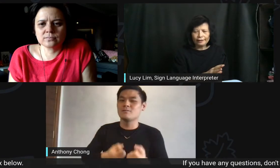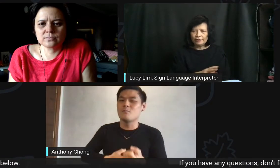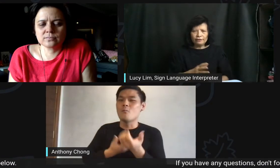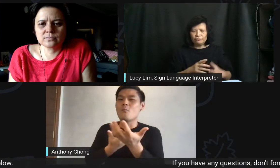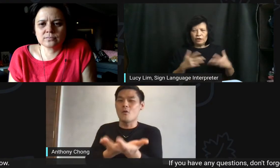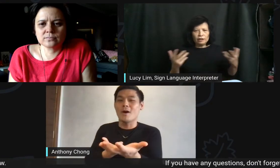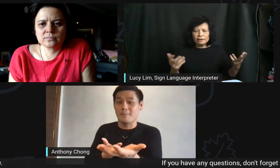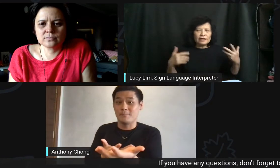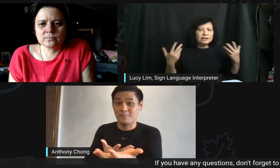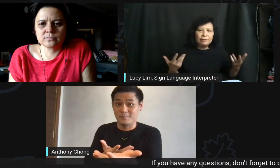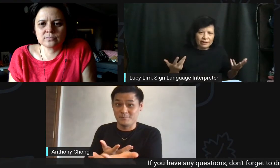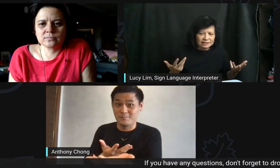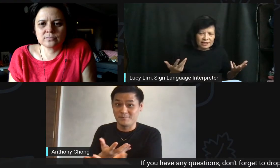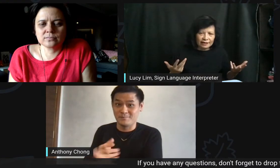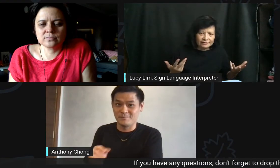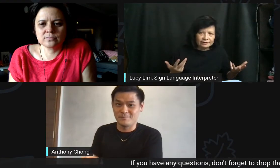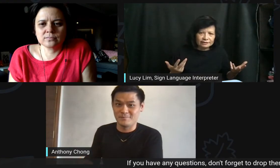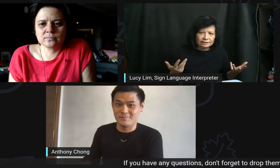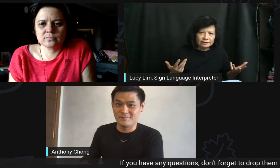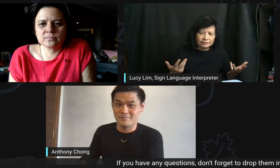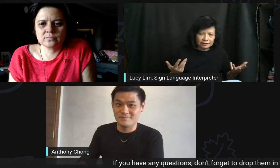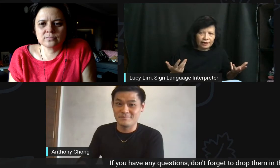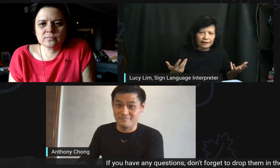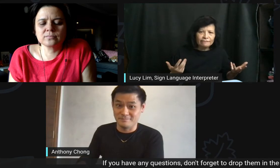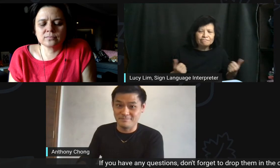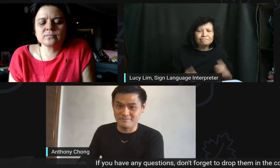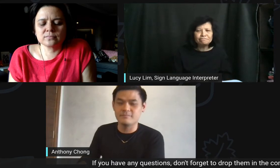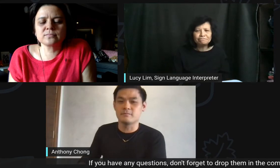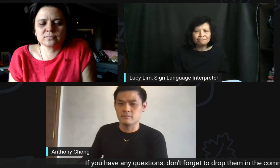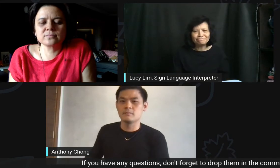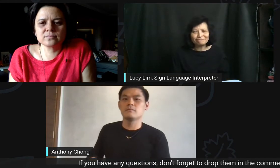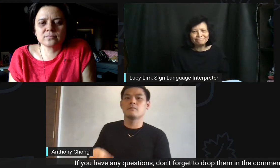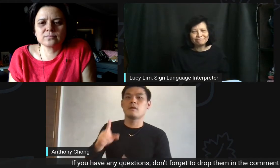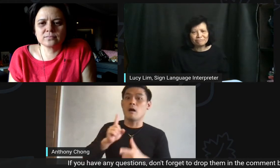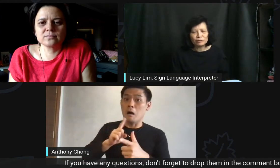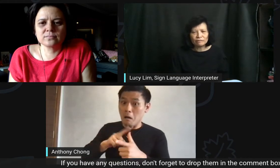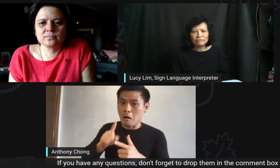and if not, it doesn't make sense, OK.